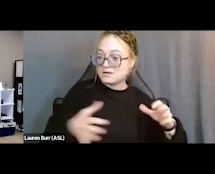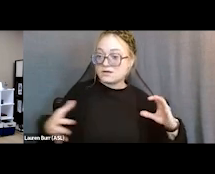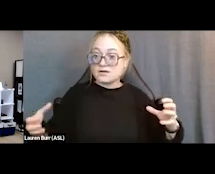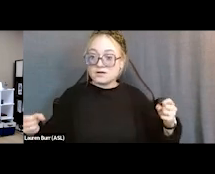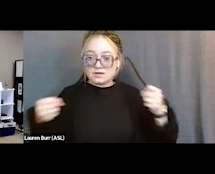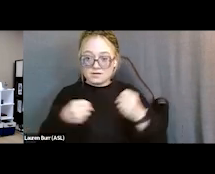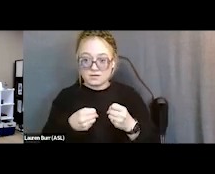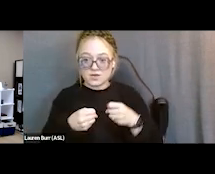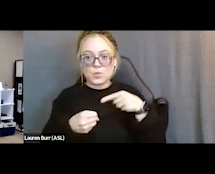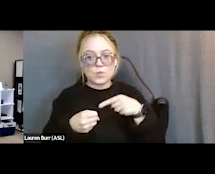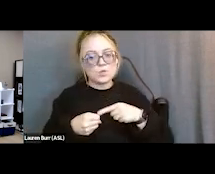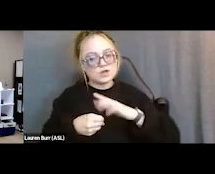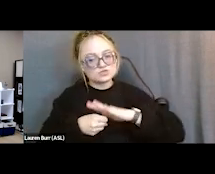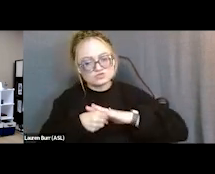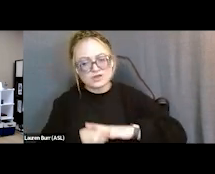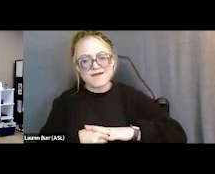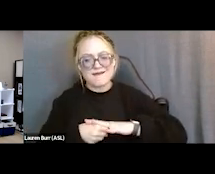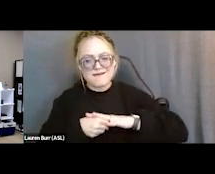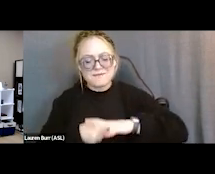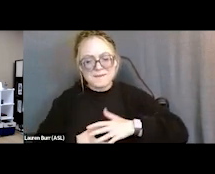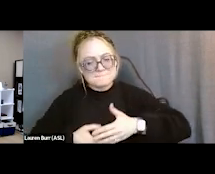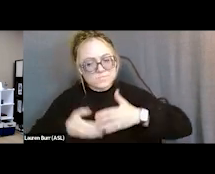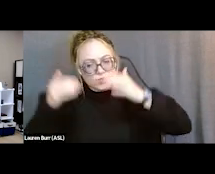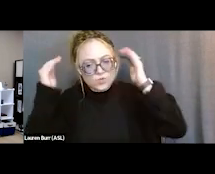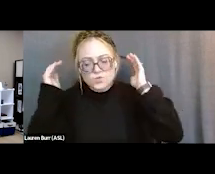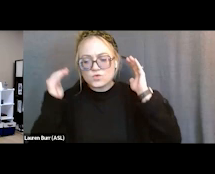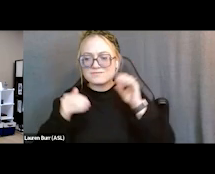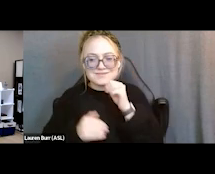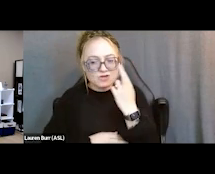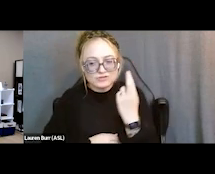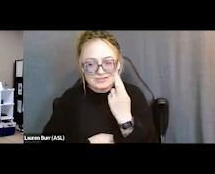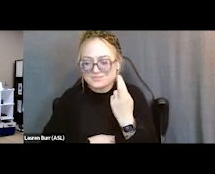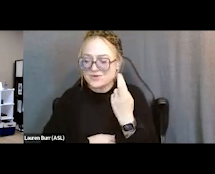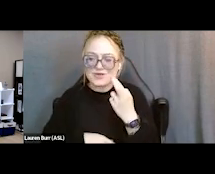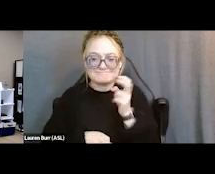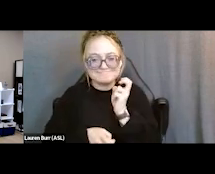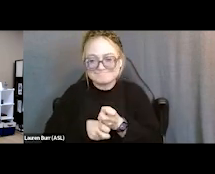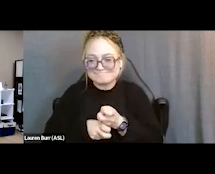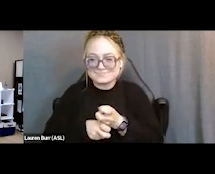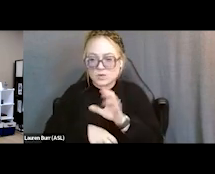that it's unreasonable or difficult to cope with. When they come together,